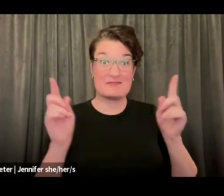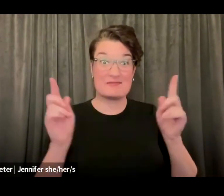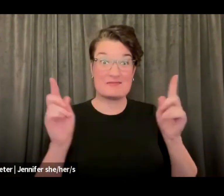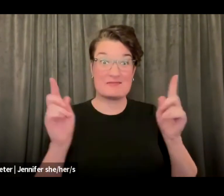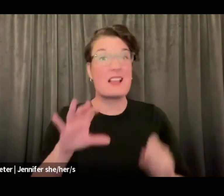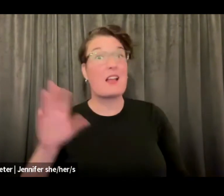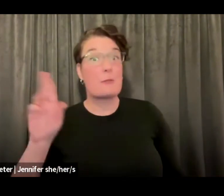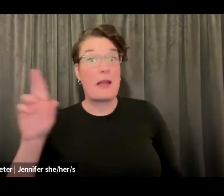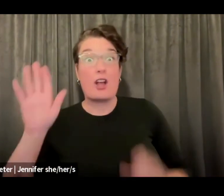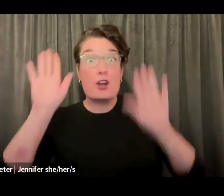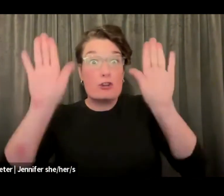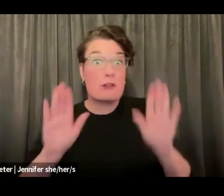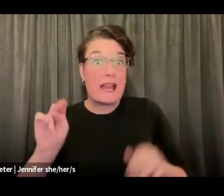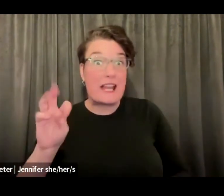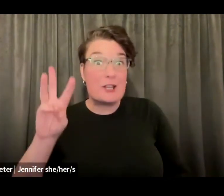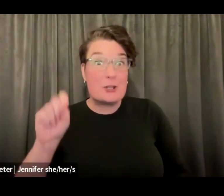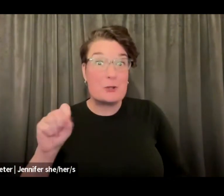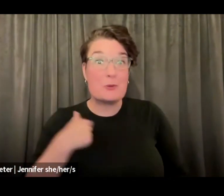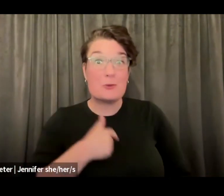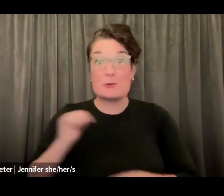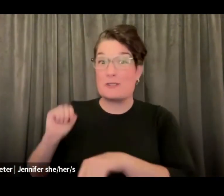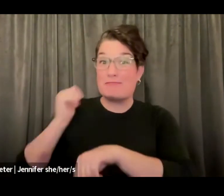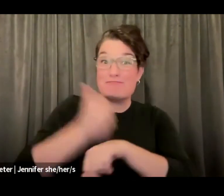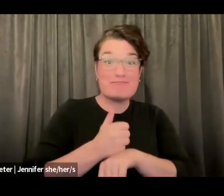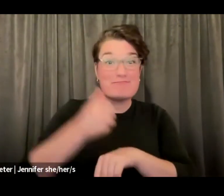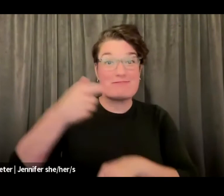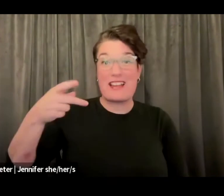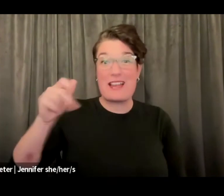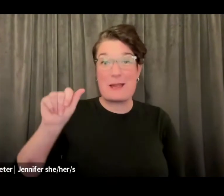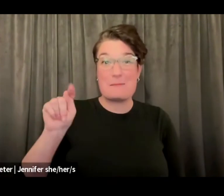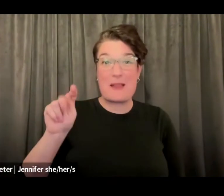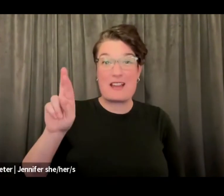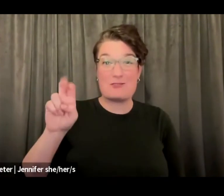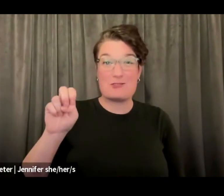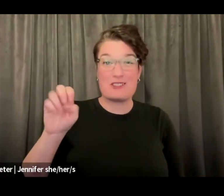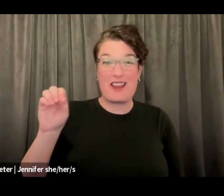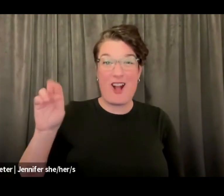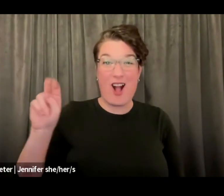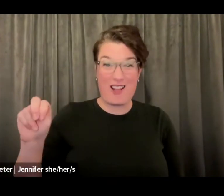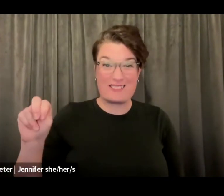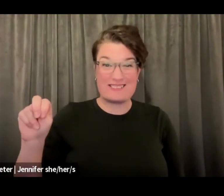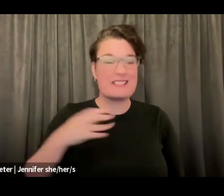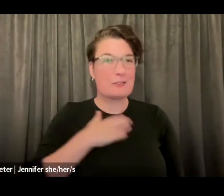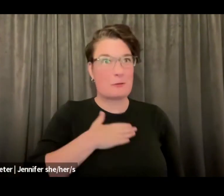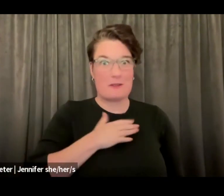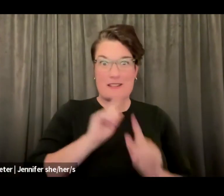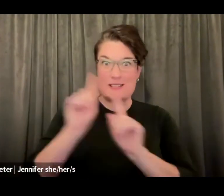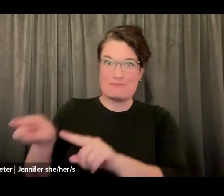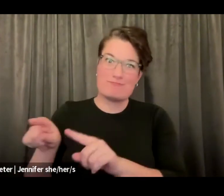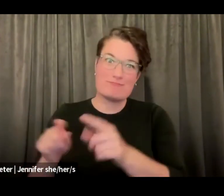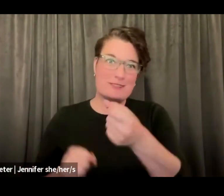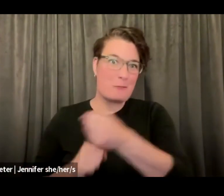Rebekah: Great news is we have a Patreon now so yes, please support us it's many